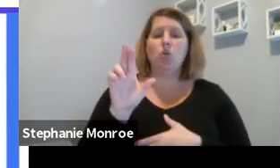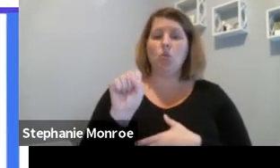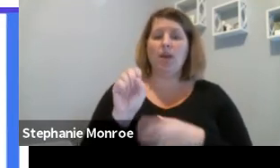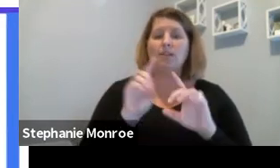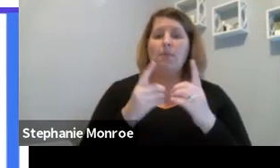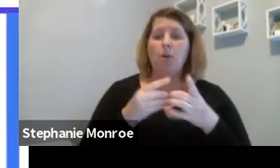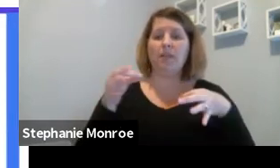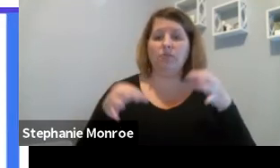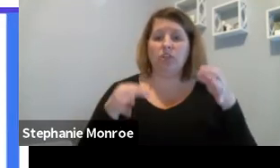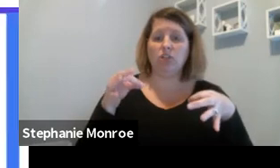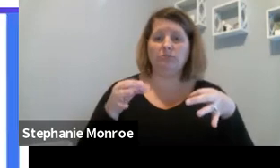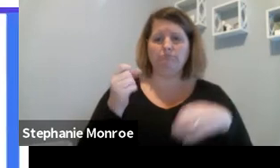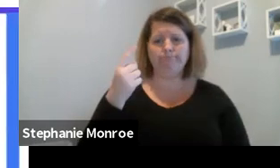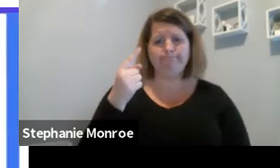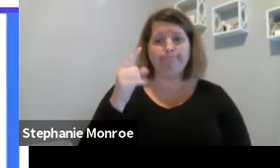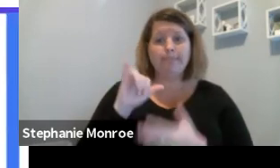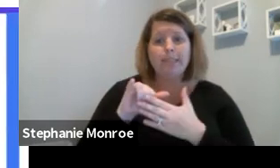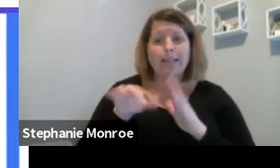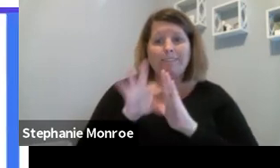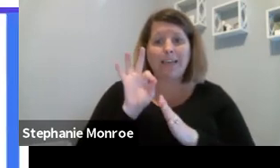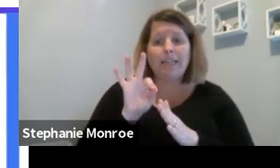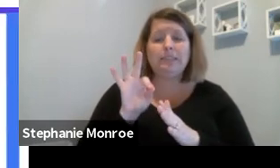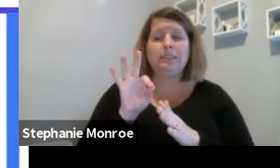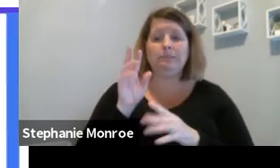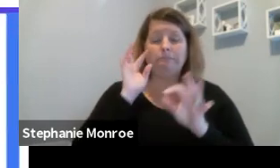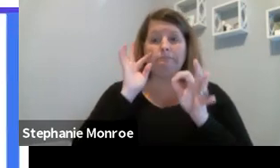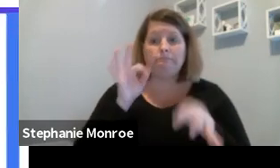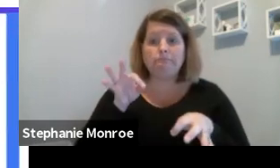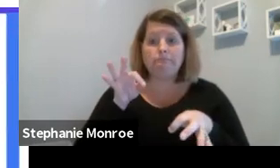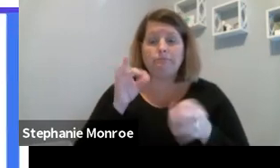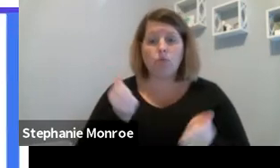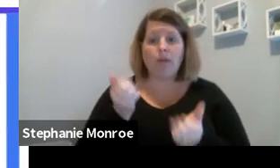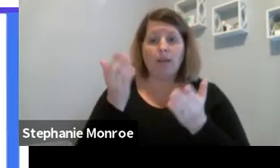The opinions, findings, conclusions, and recommendations